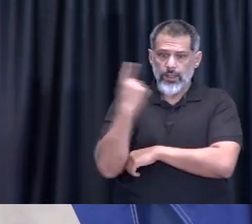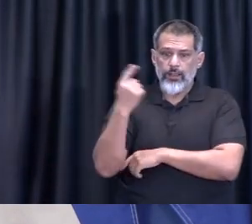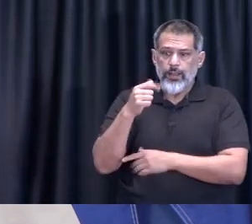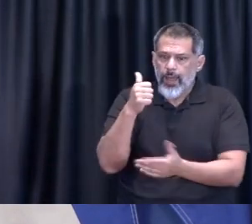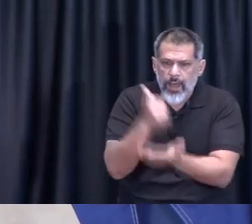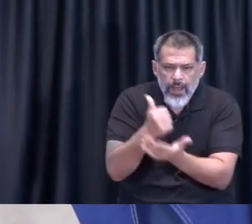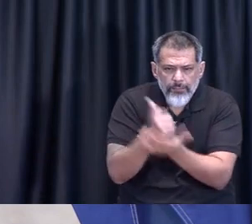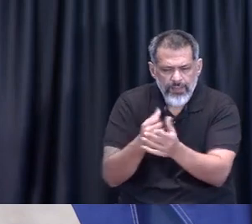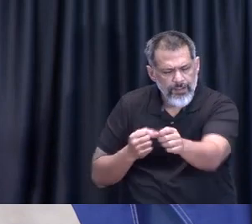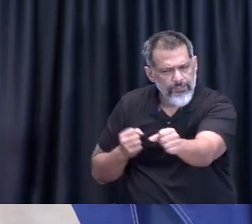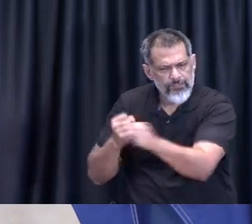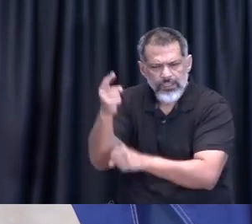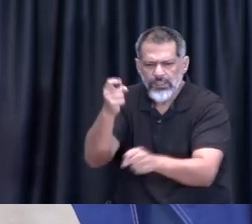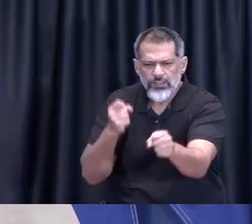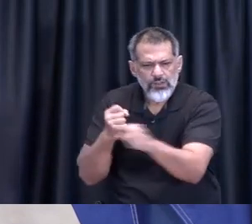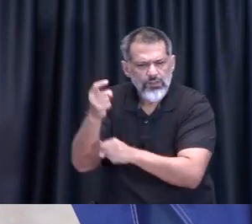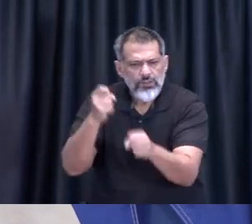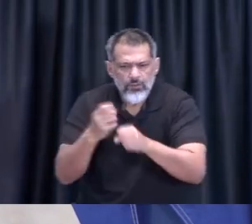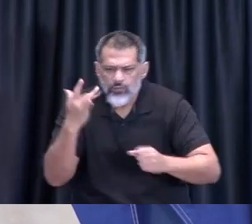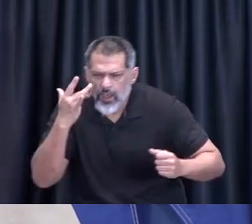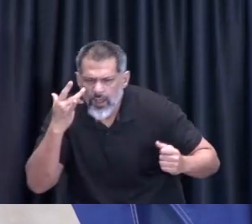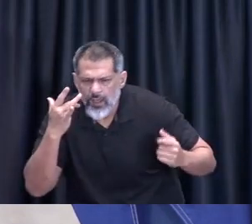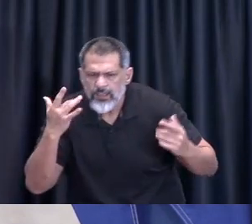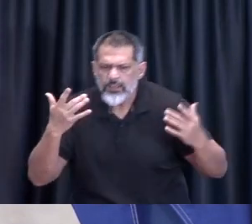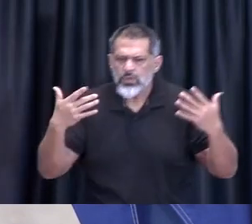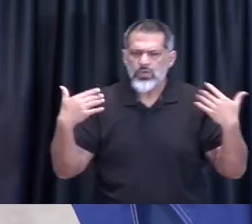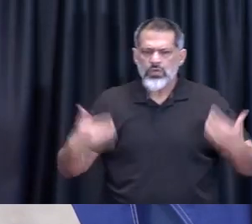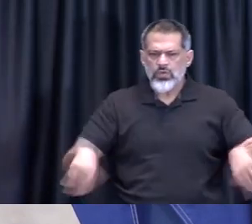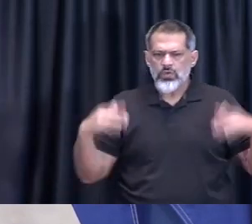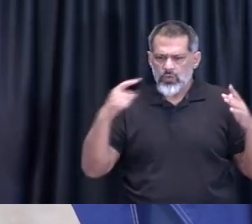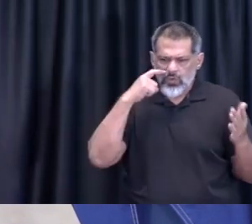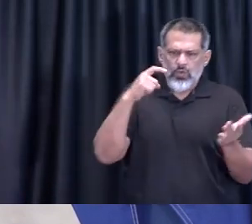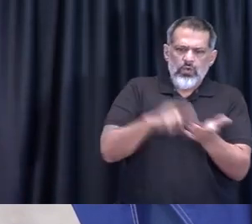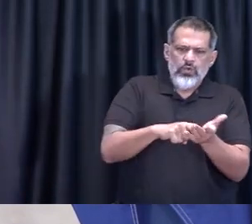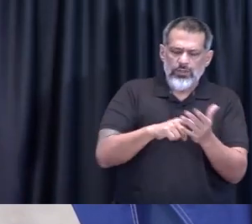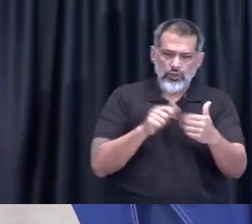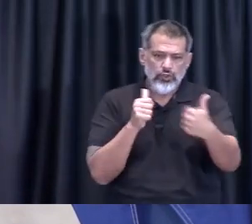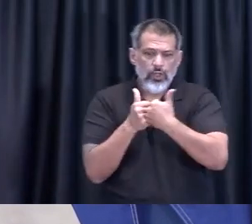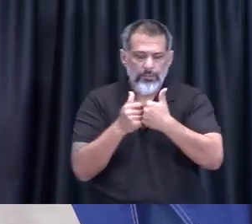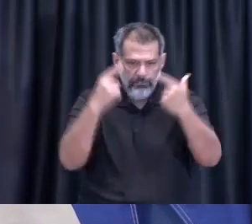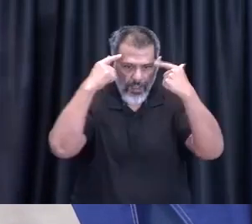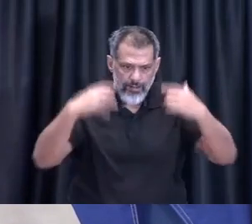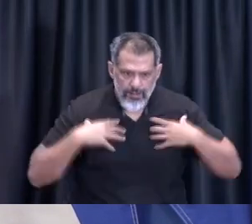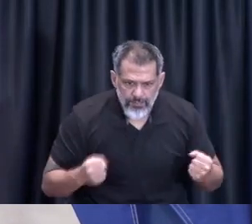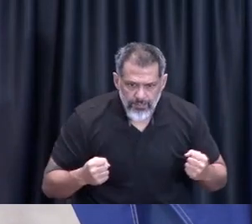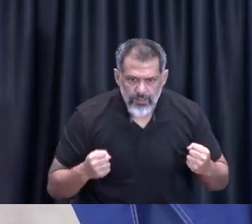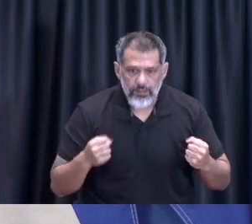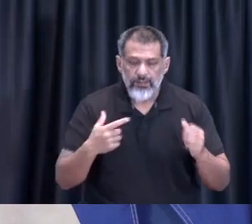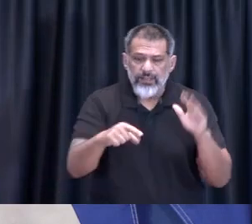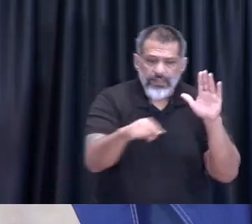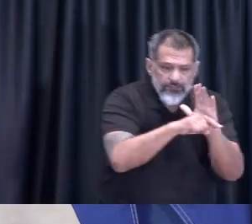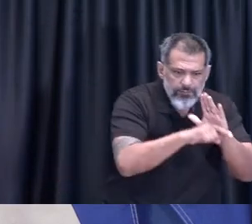in the world's biggest conversation about mental health. Working to break the stigma around mental illness.